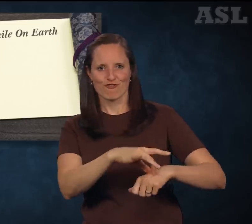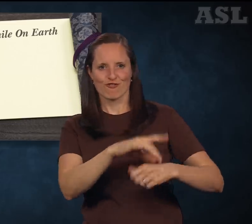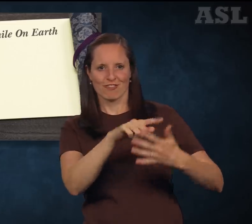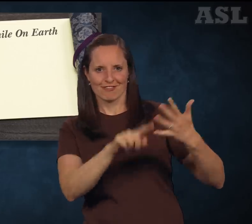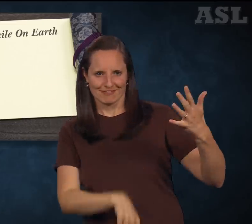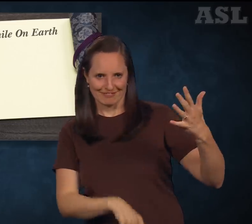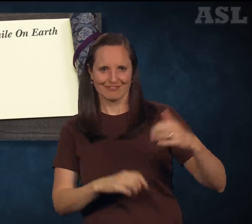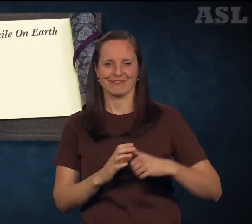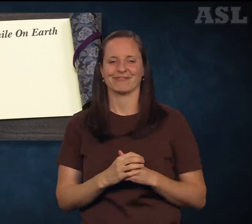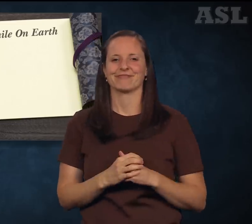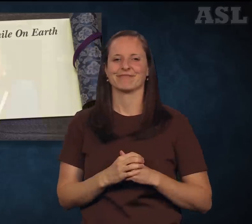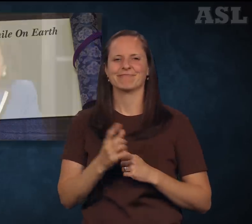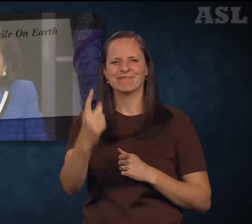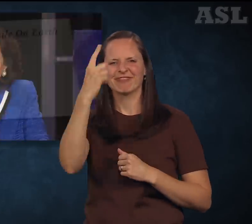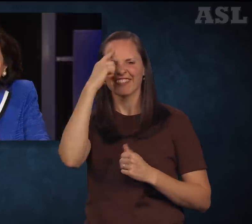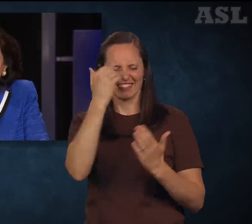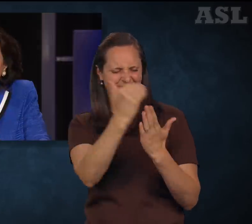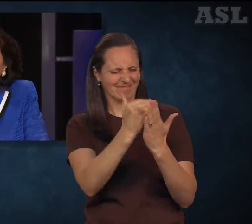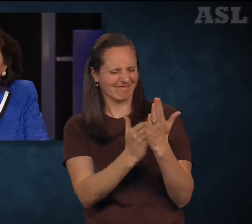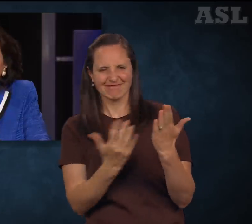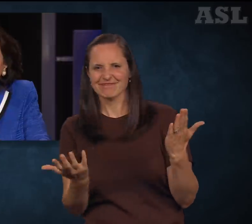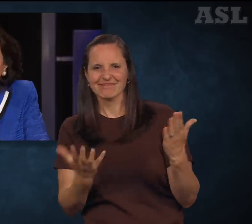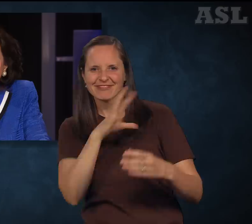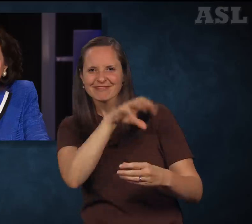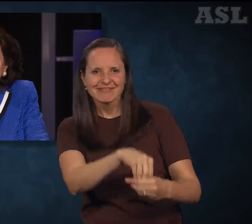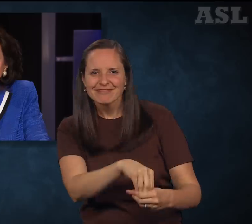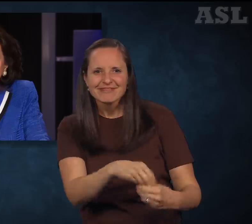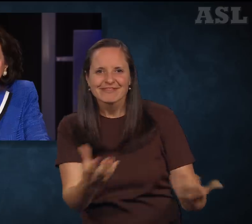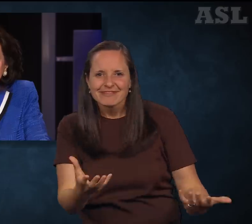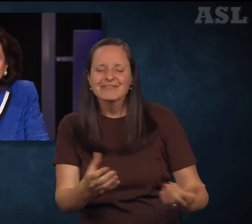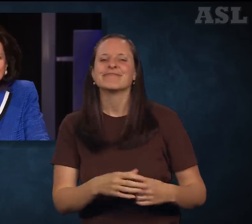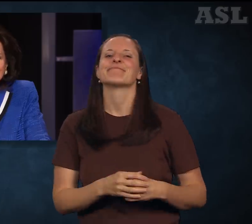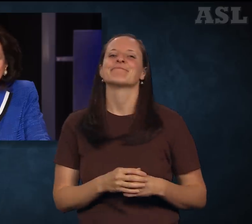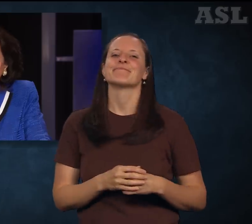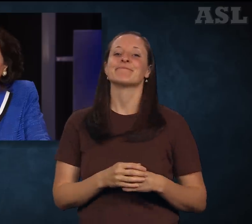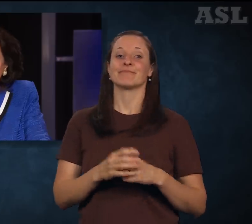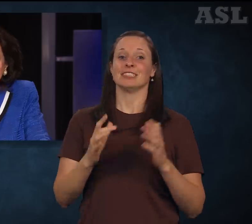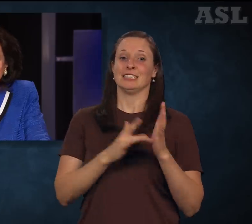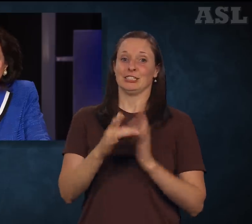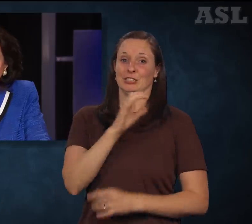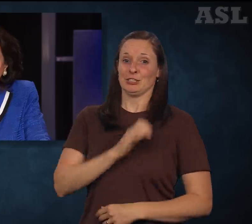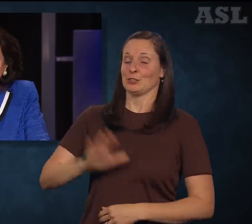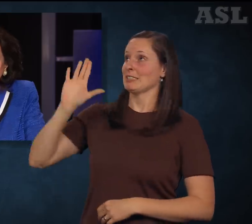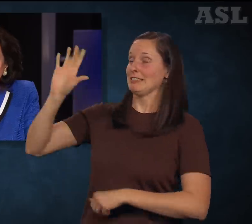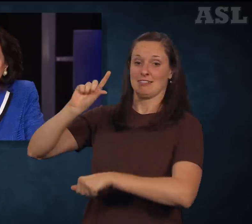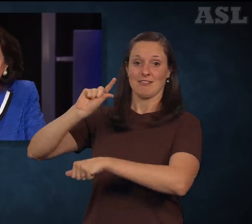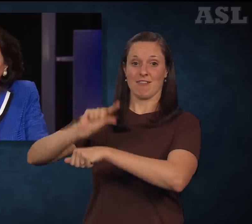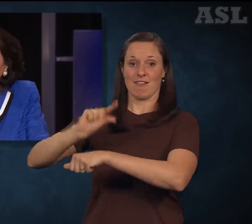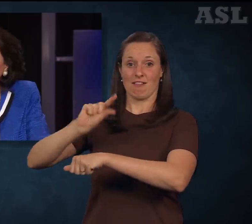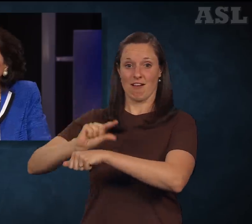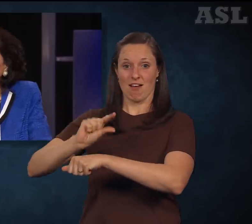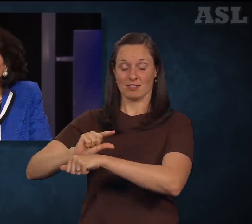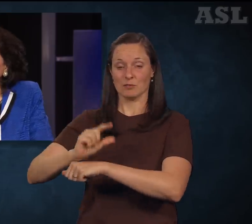LET'S TALK ABOUT WHAT MIGHT BE ON THAT SCROLL.